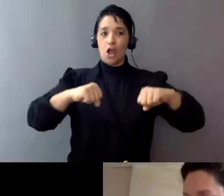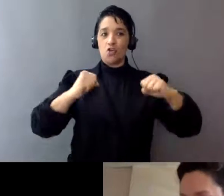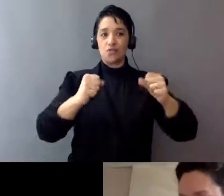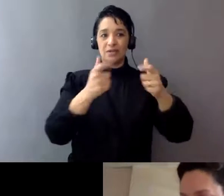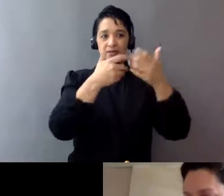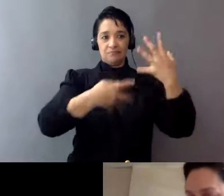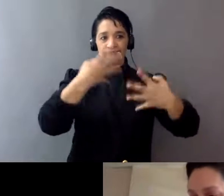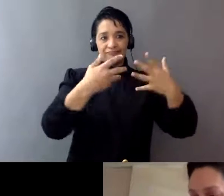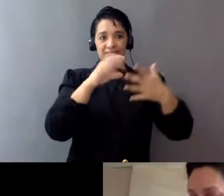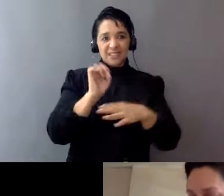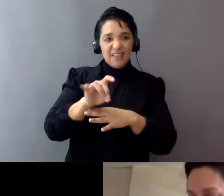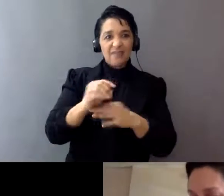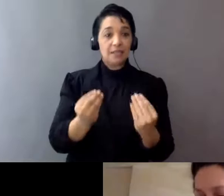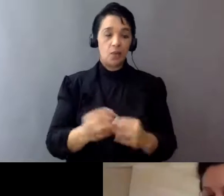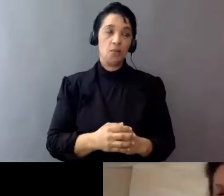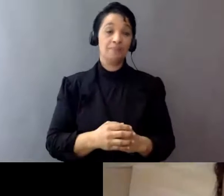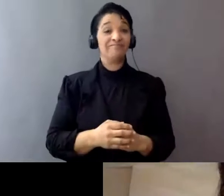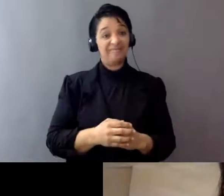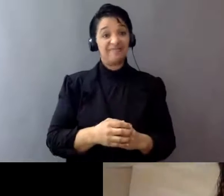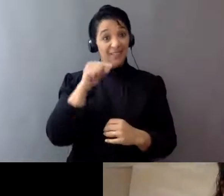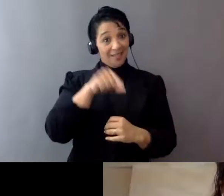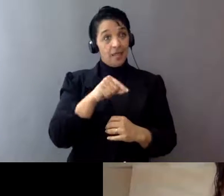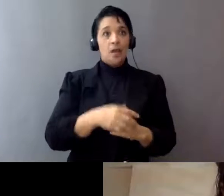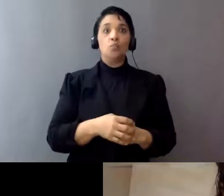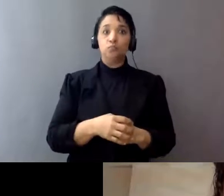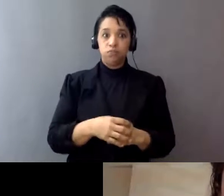It's a big job to see.